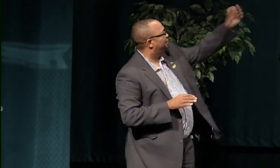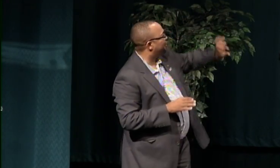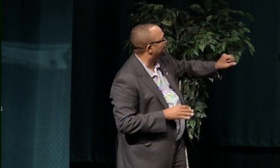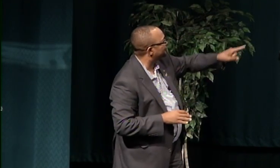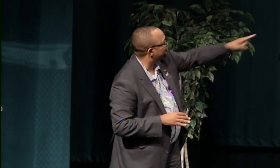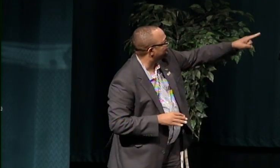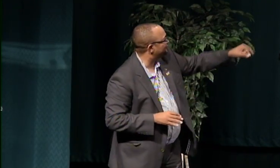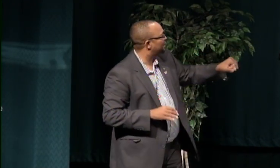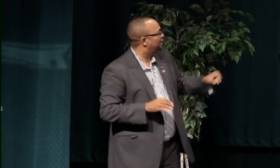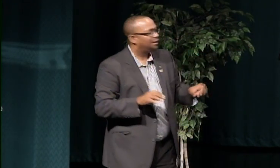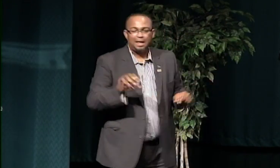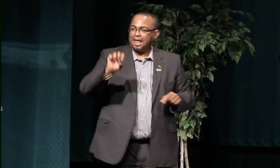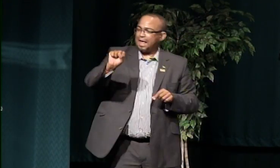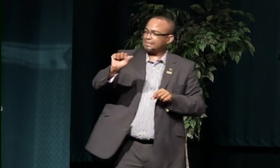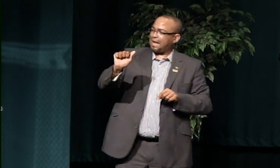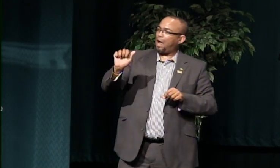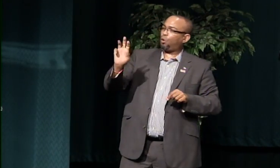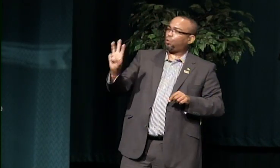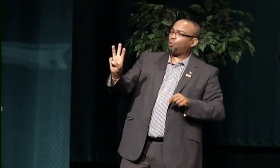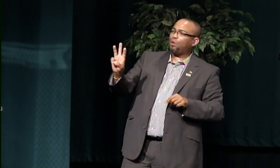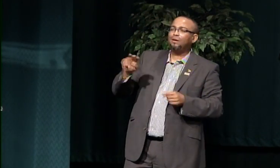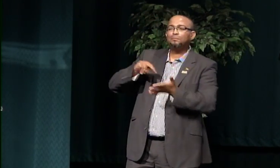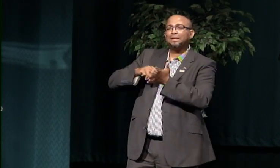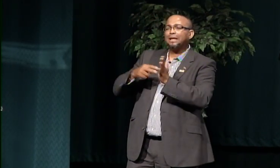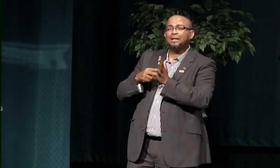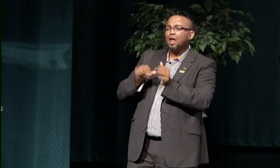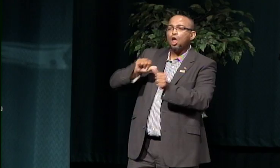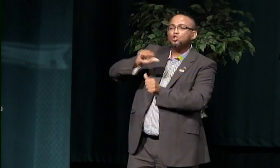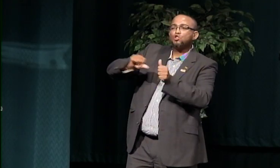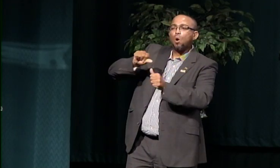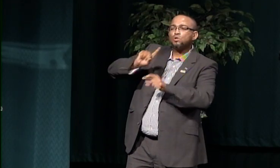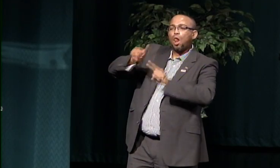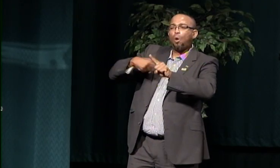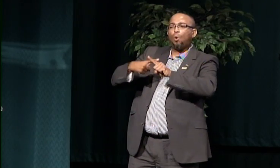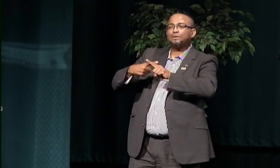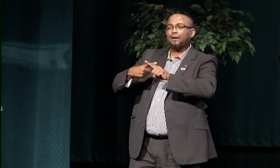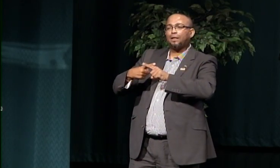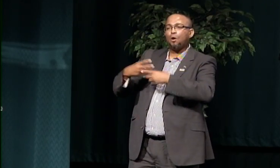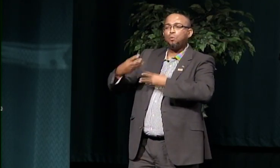We have different programs that focus on women, youth.